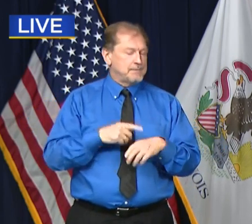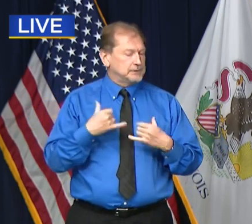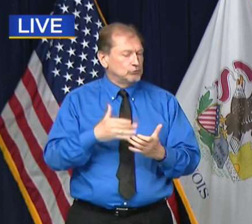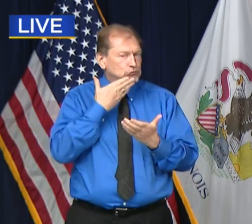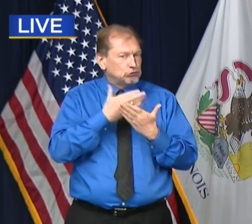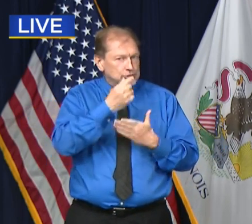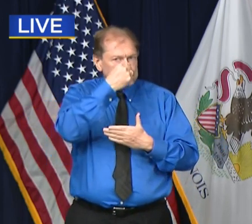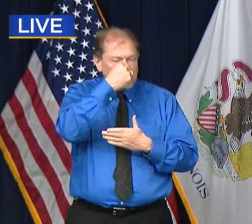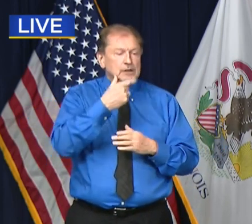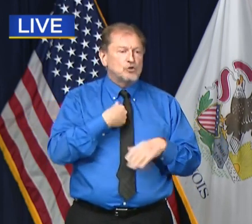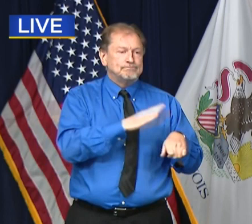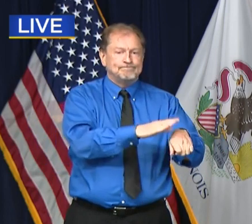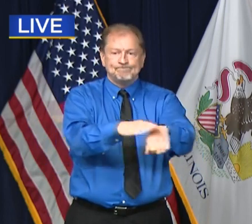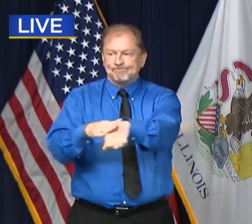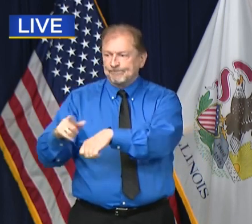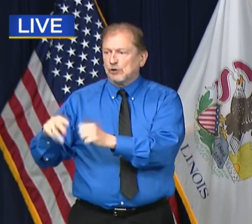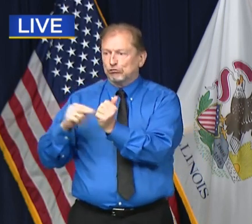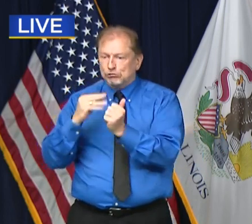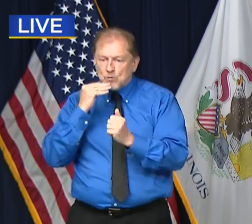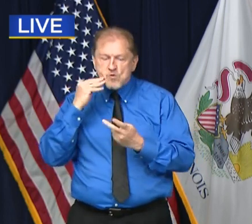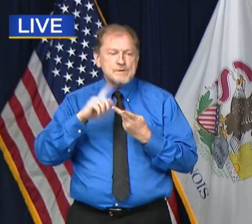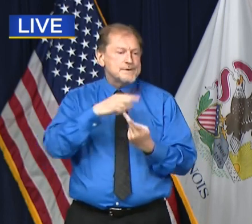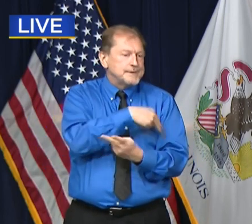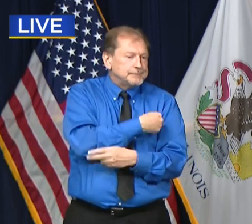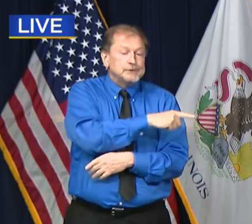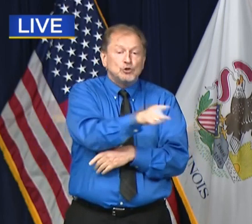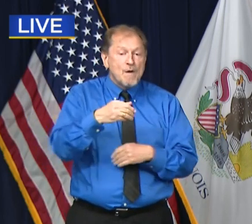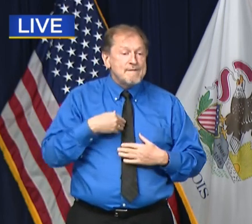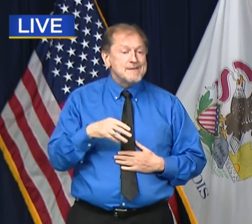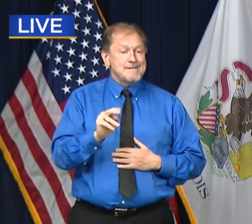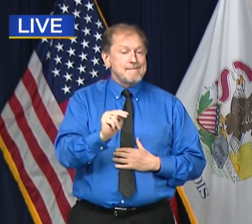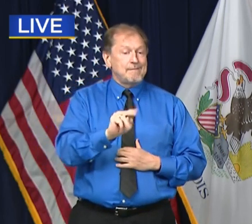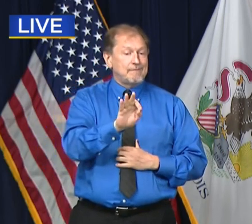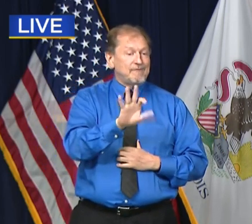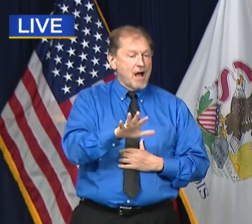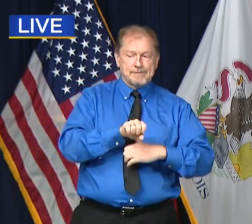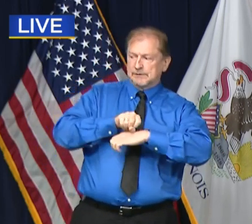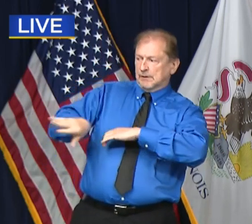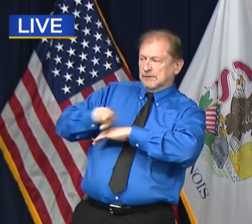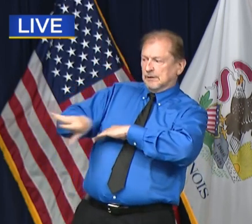UP TO 20 TIMES WITHOUT EXPERIENCING ANY DEGRADATION OF FILTER PERFORMANCE.